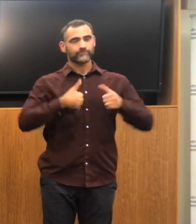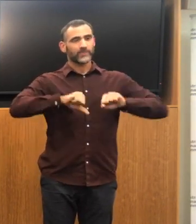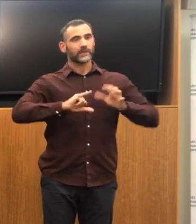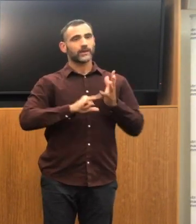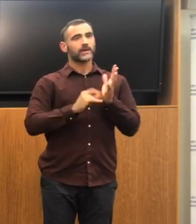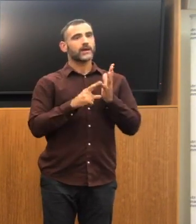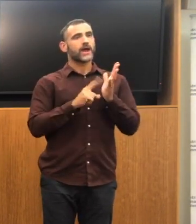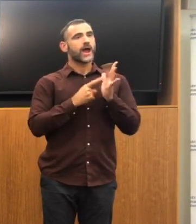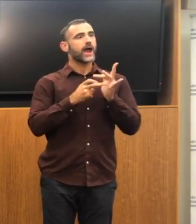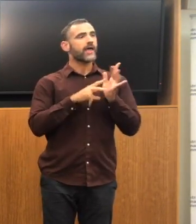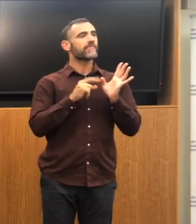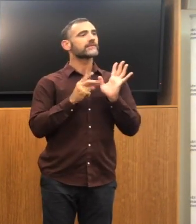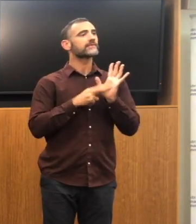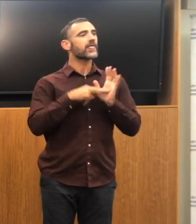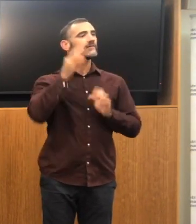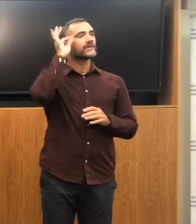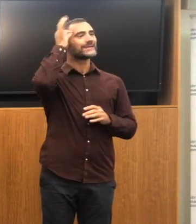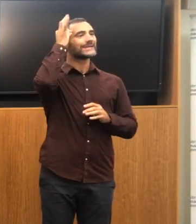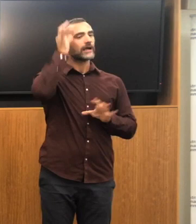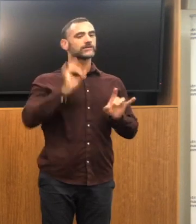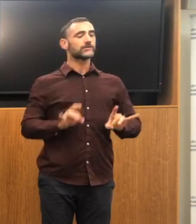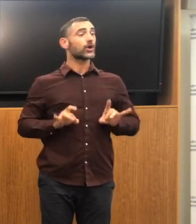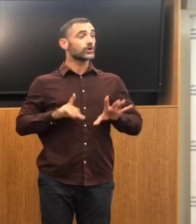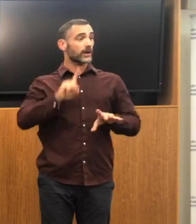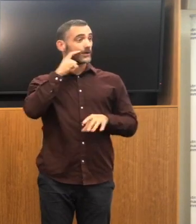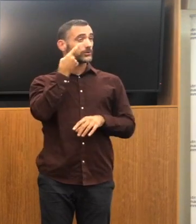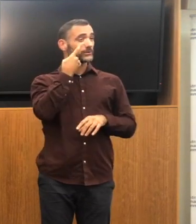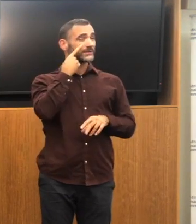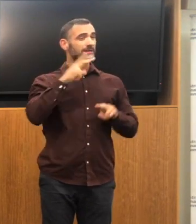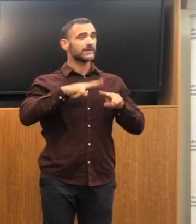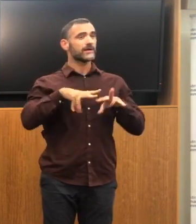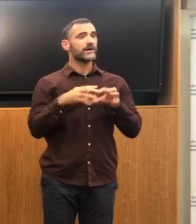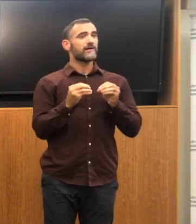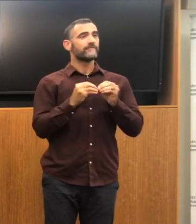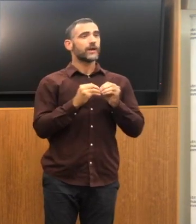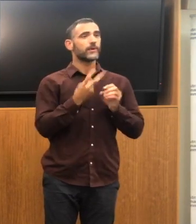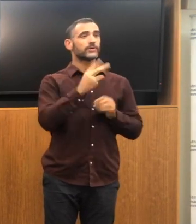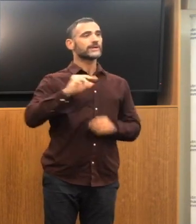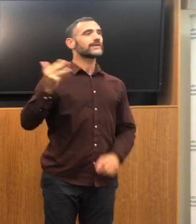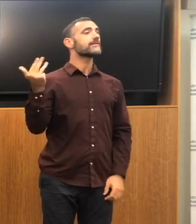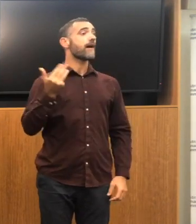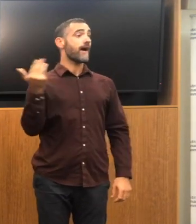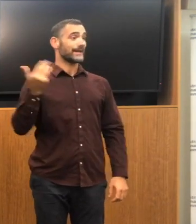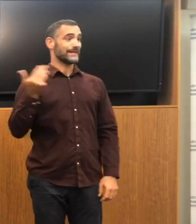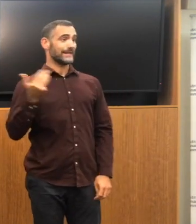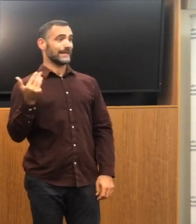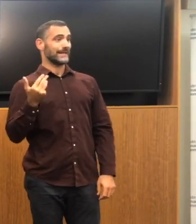Did a report that you might have seen in February 2019 about the situation of people with disabilities